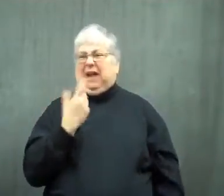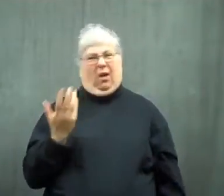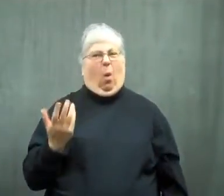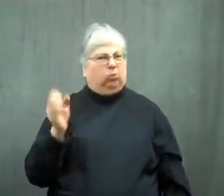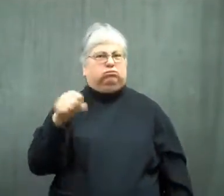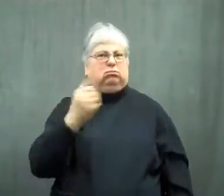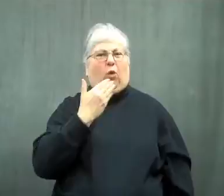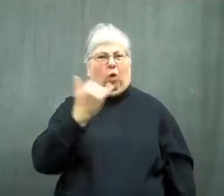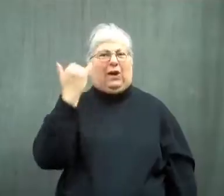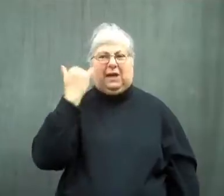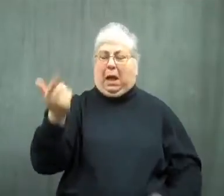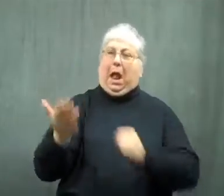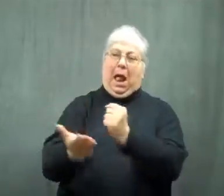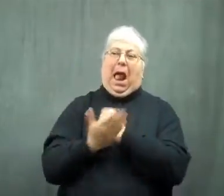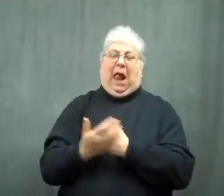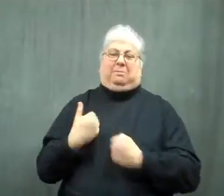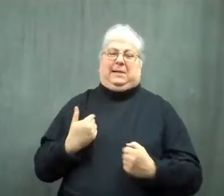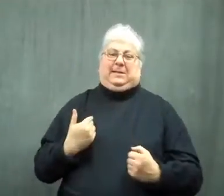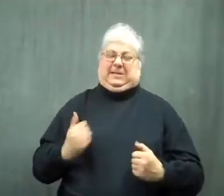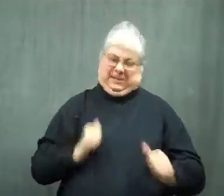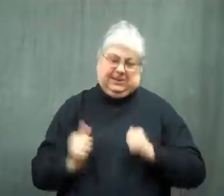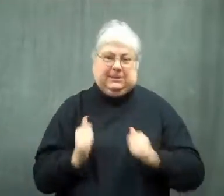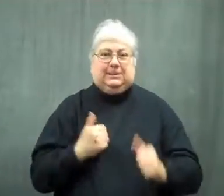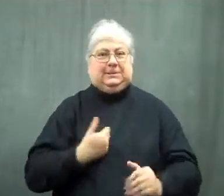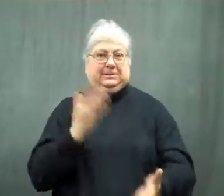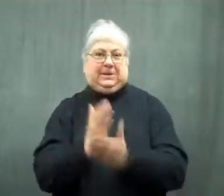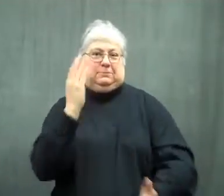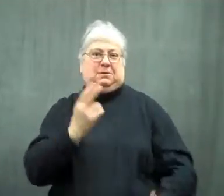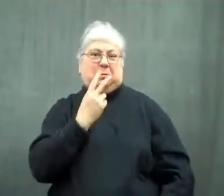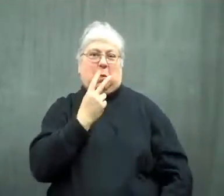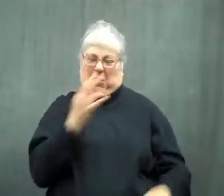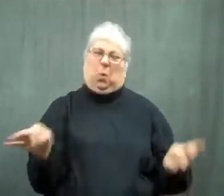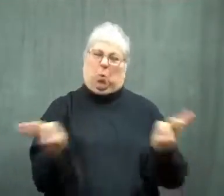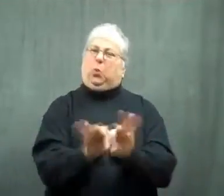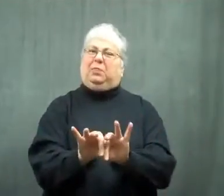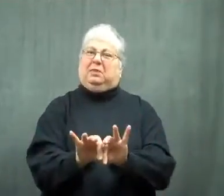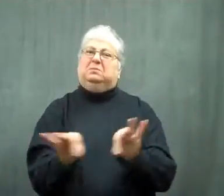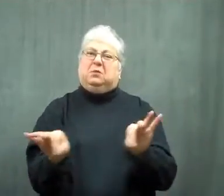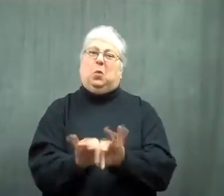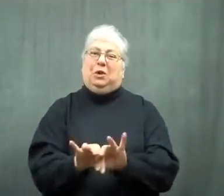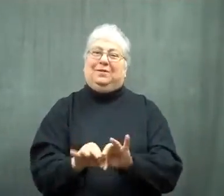He said, "It's a good idea. It motivated me to quit. It's worth it."